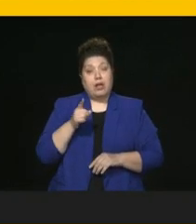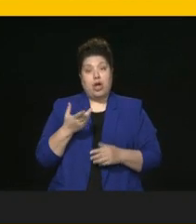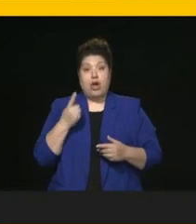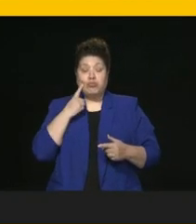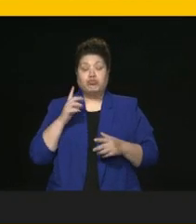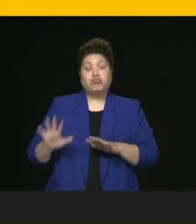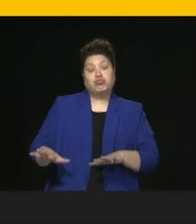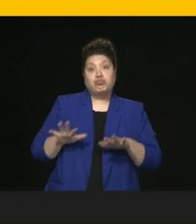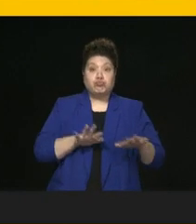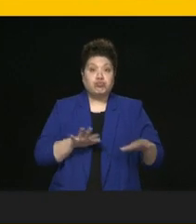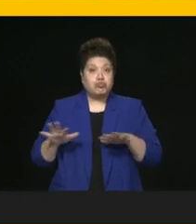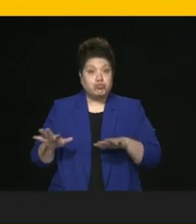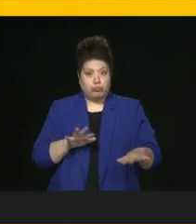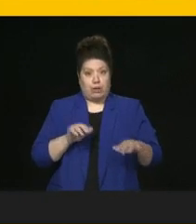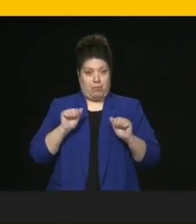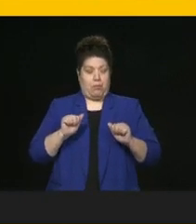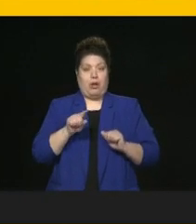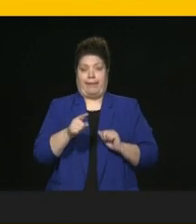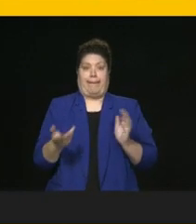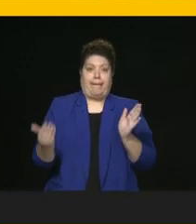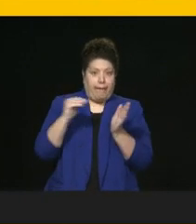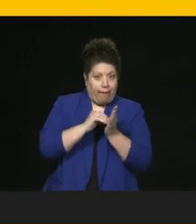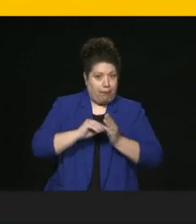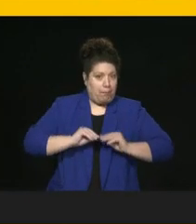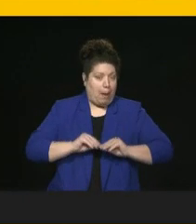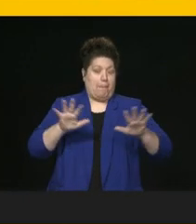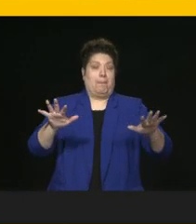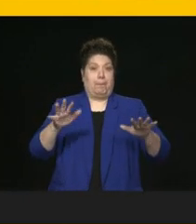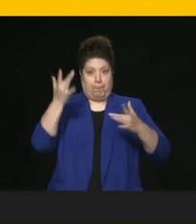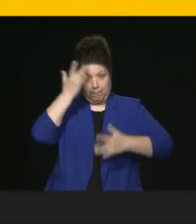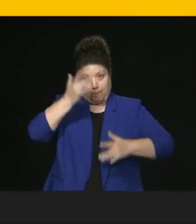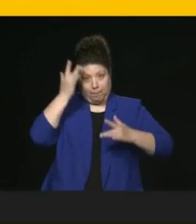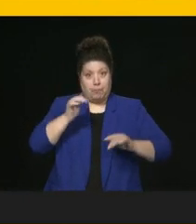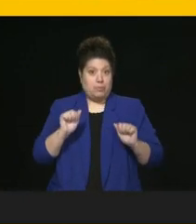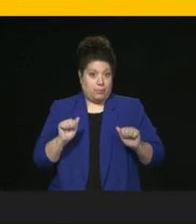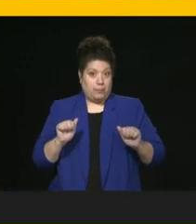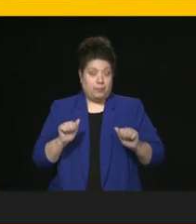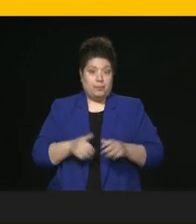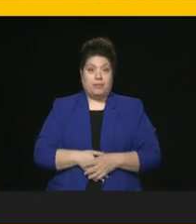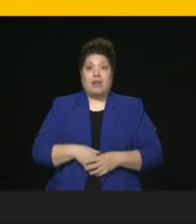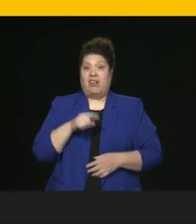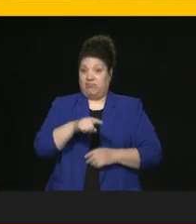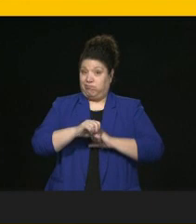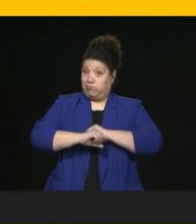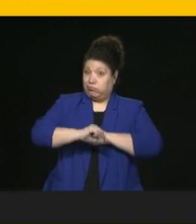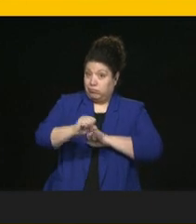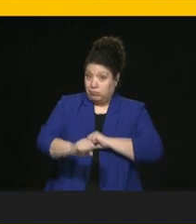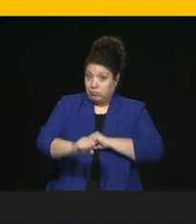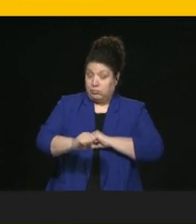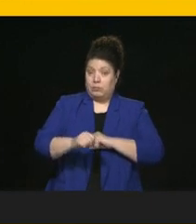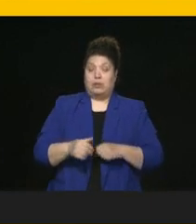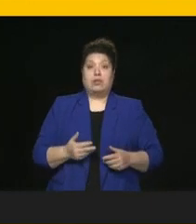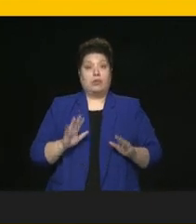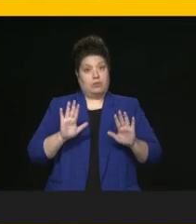ANY BREAK IN OUR RESOLVE COULD SPARK A NEW OUTBREAK AND DELAY